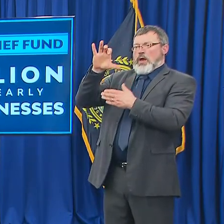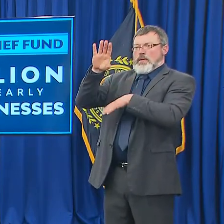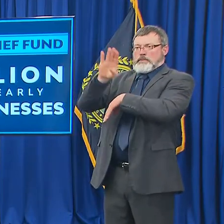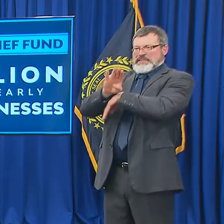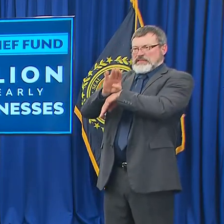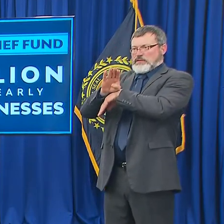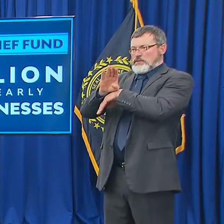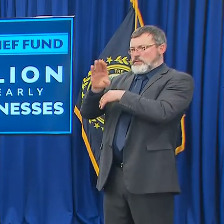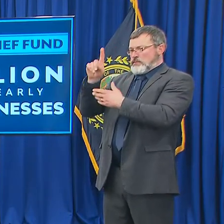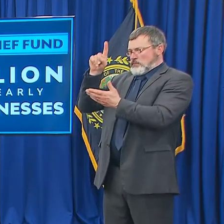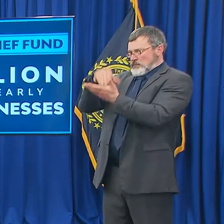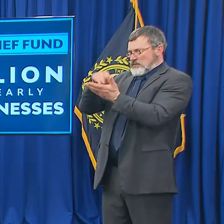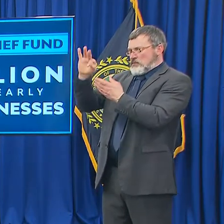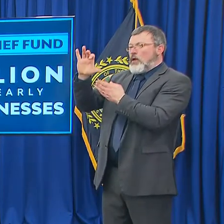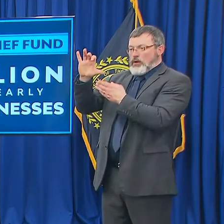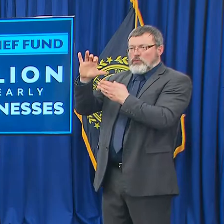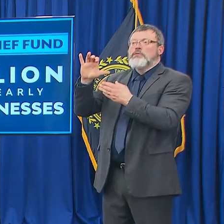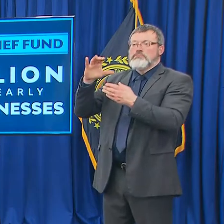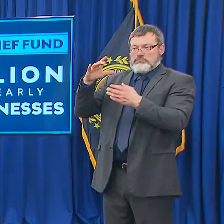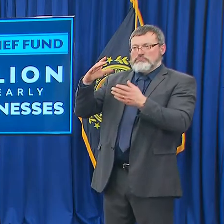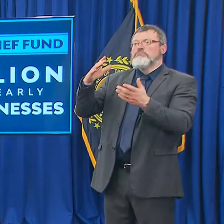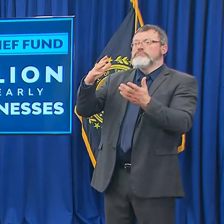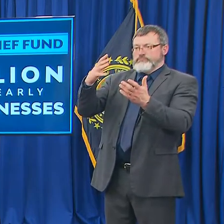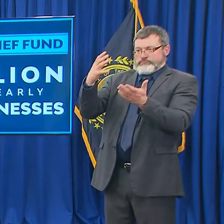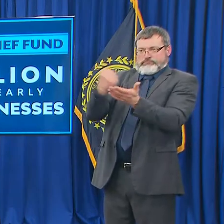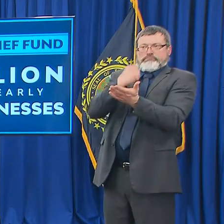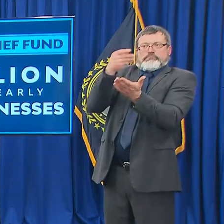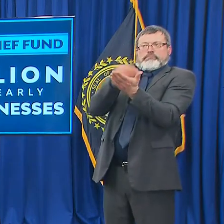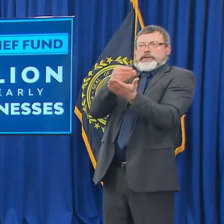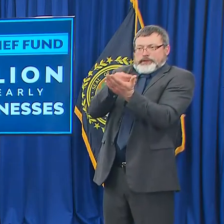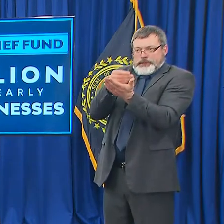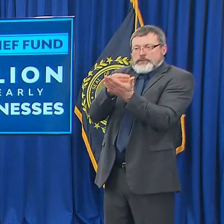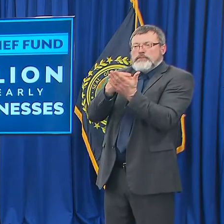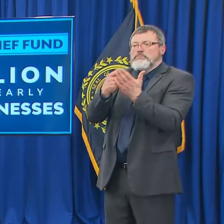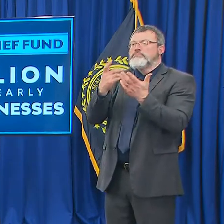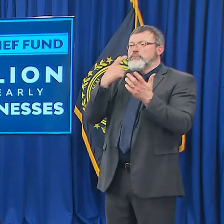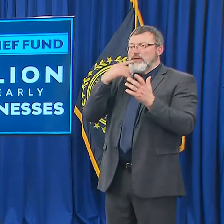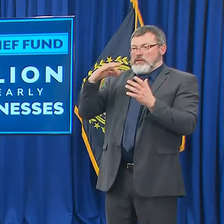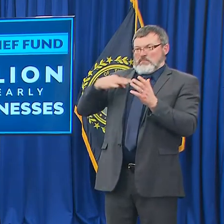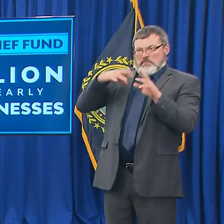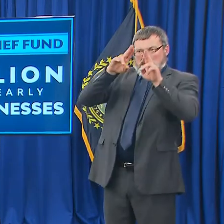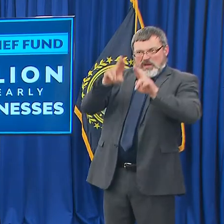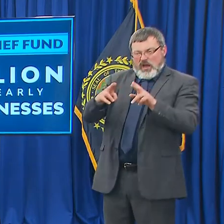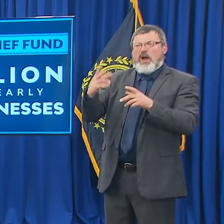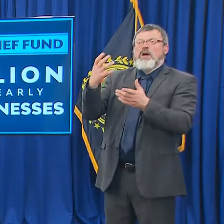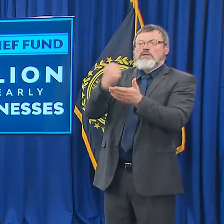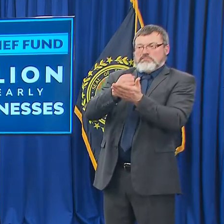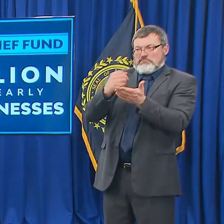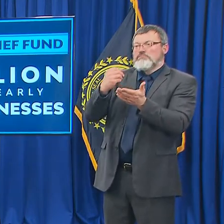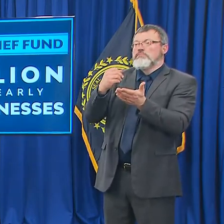about 42 million of the 95 is going to about twelve additional re applicants.